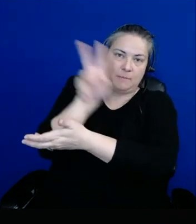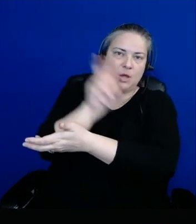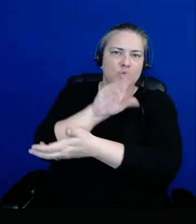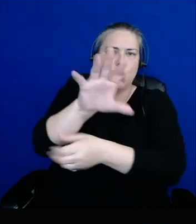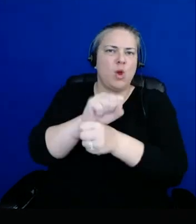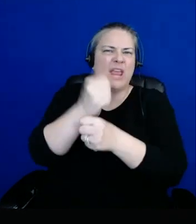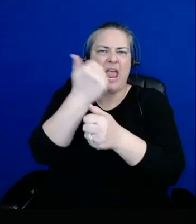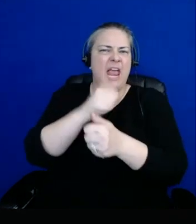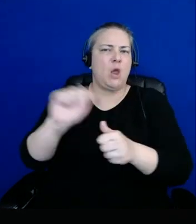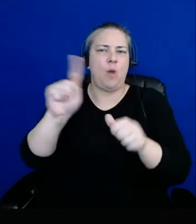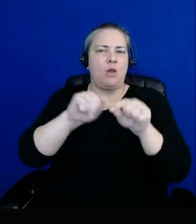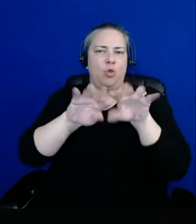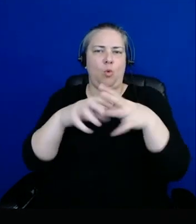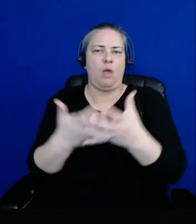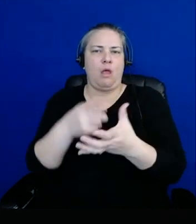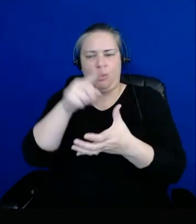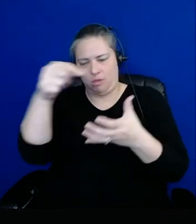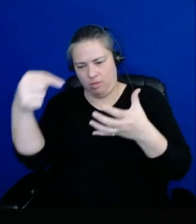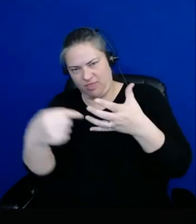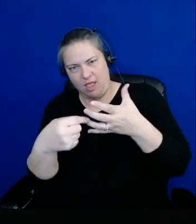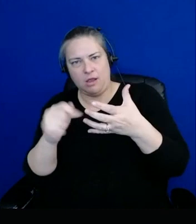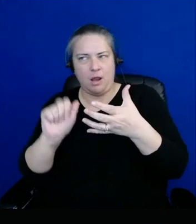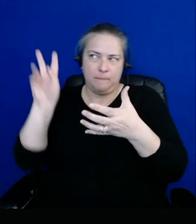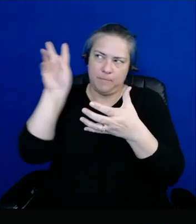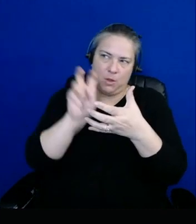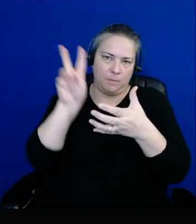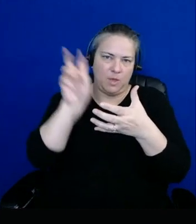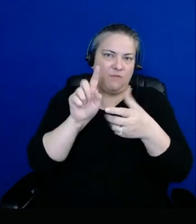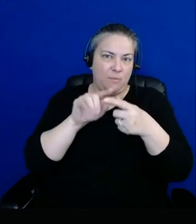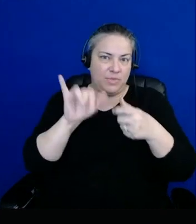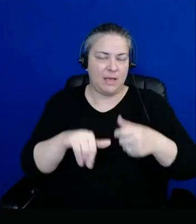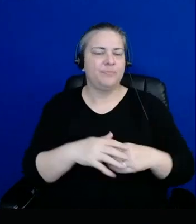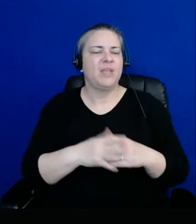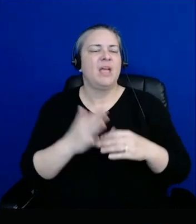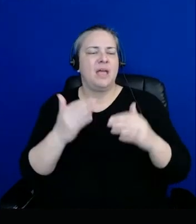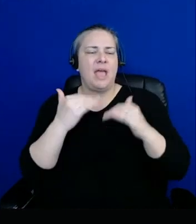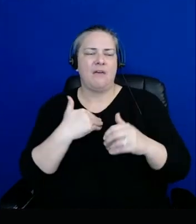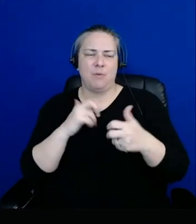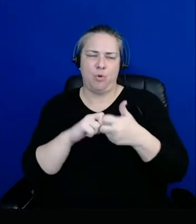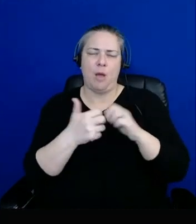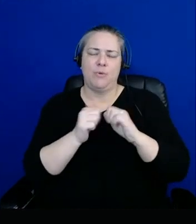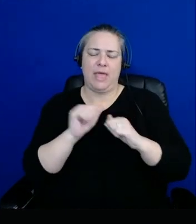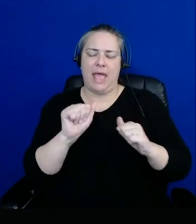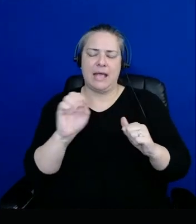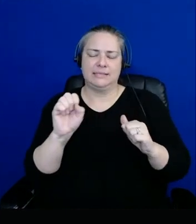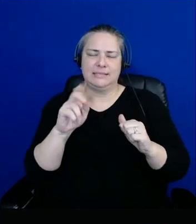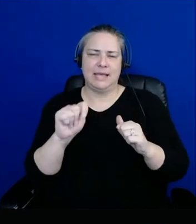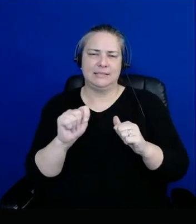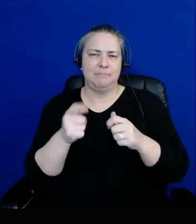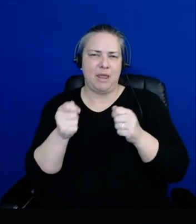world. Obviously there's a really big problem with asset management and collaboration, and just simply moving the data around,